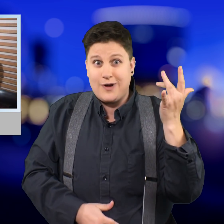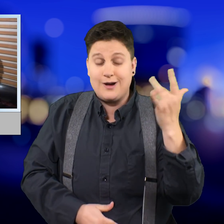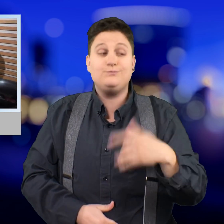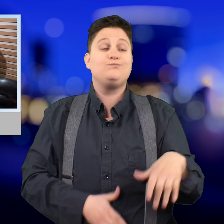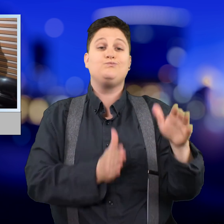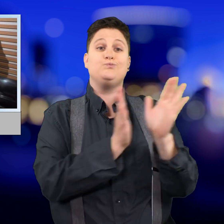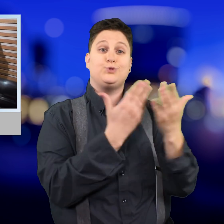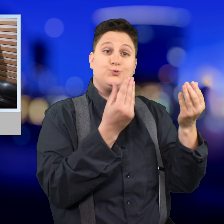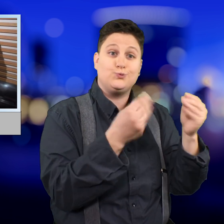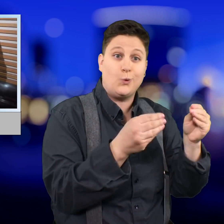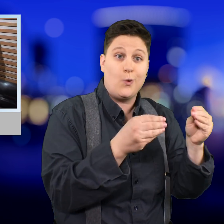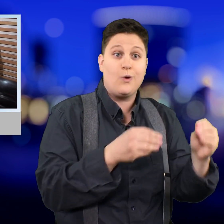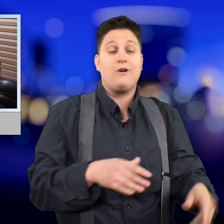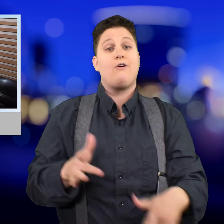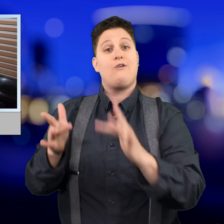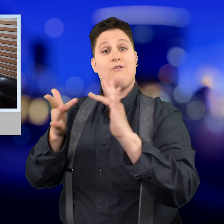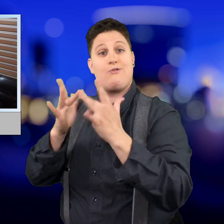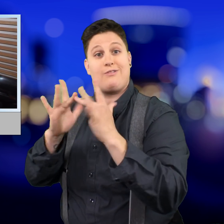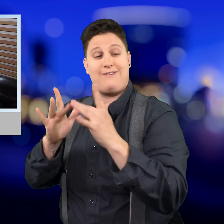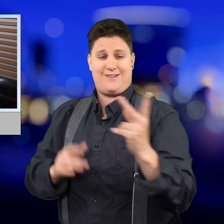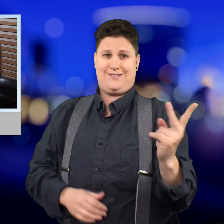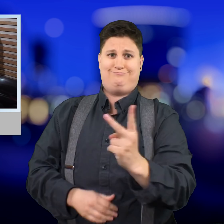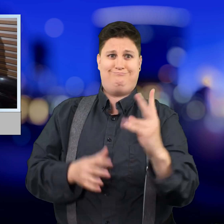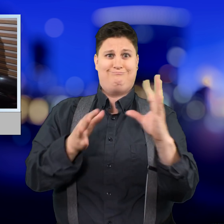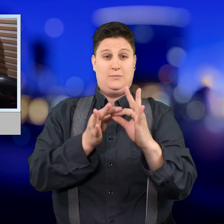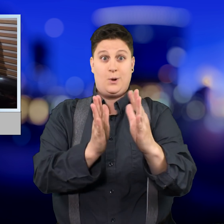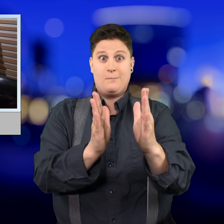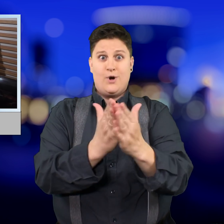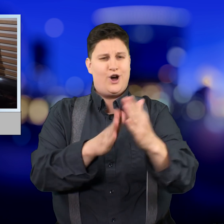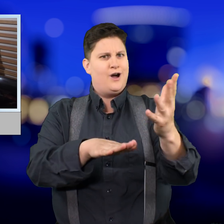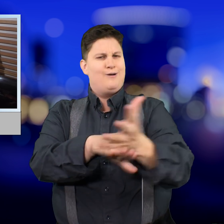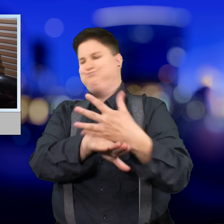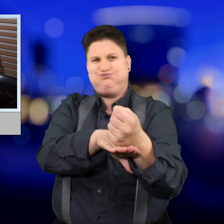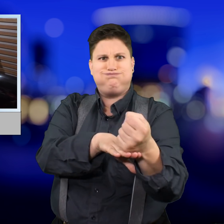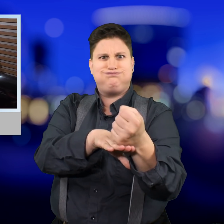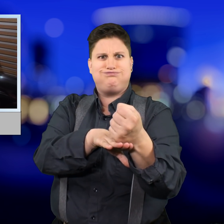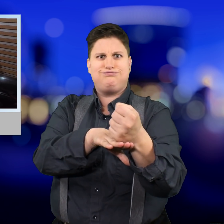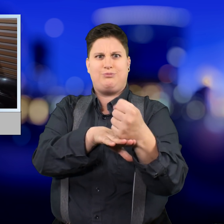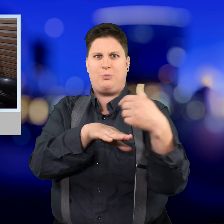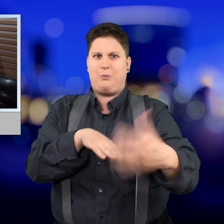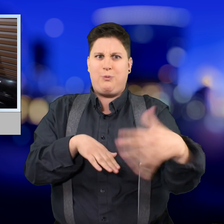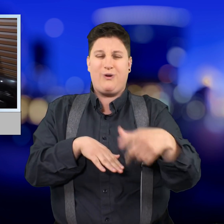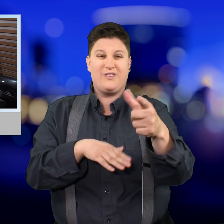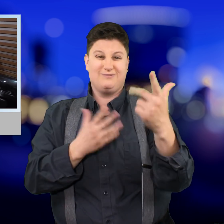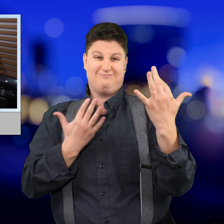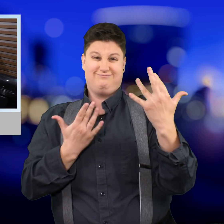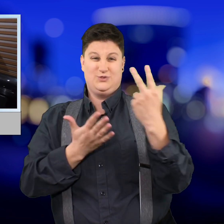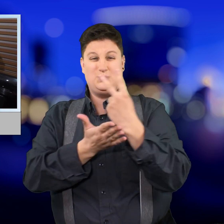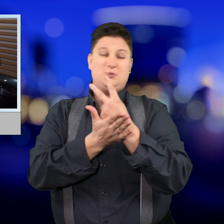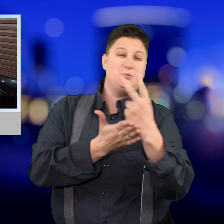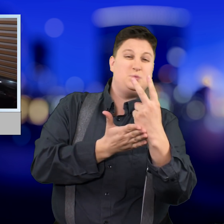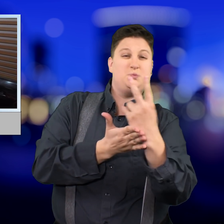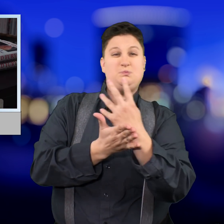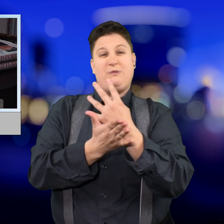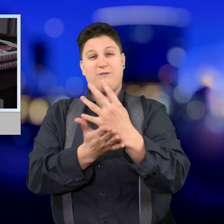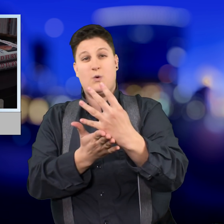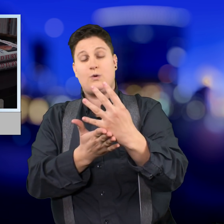Bookstores and online retailers say the book sold out quickly and it could take 2 to 4